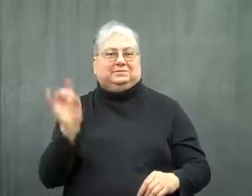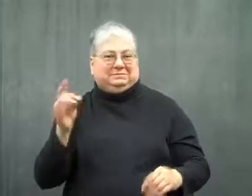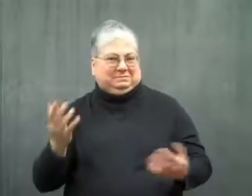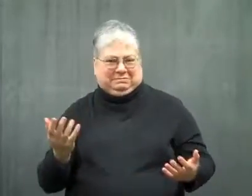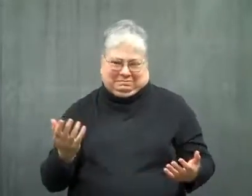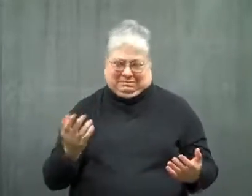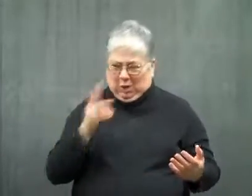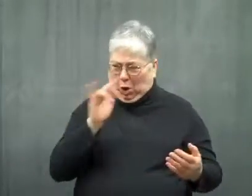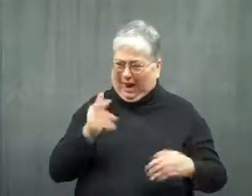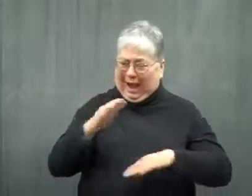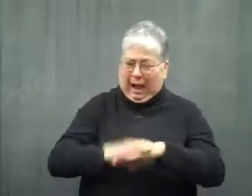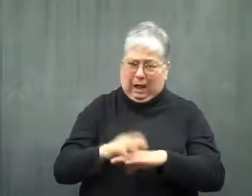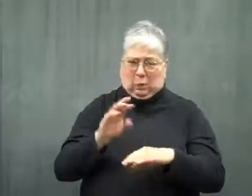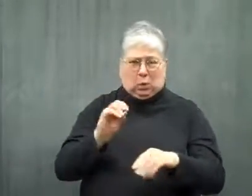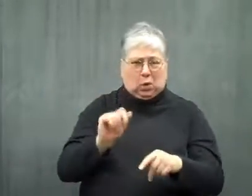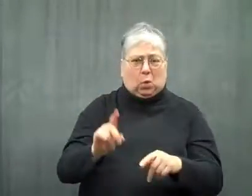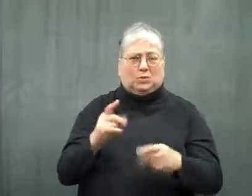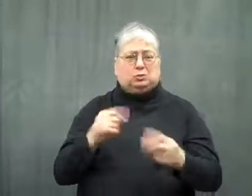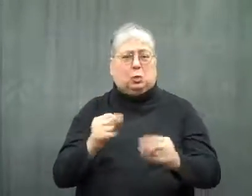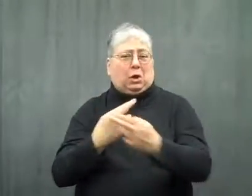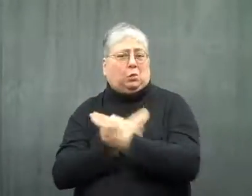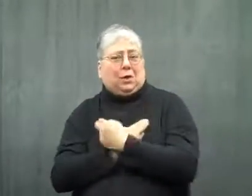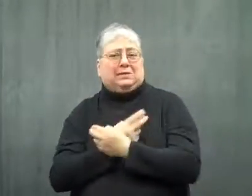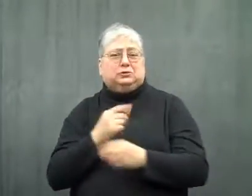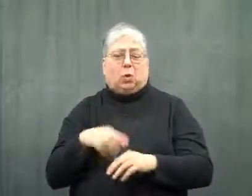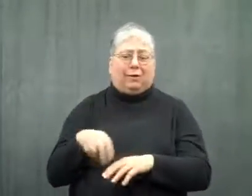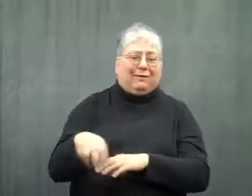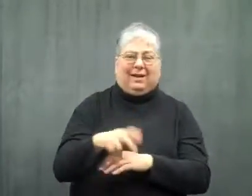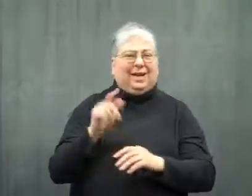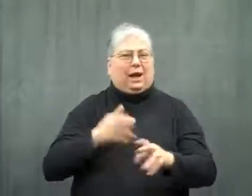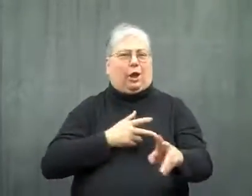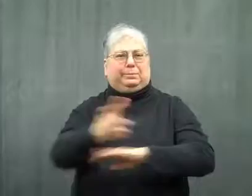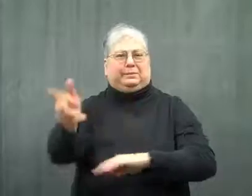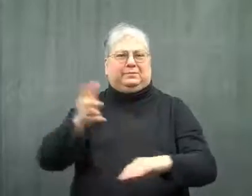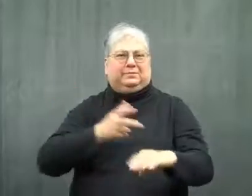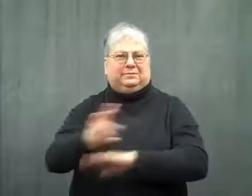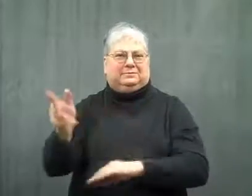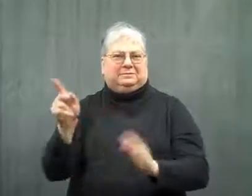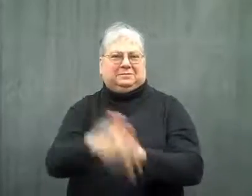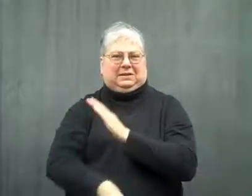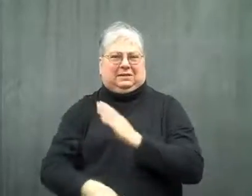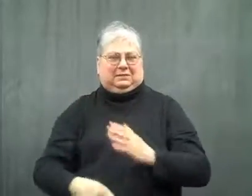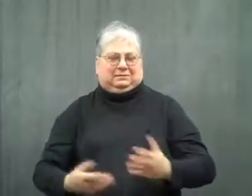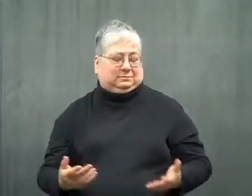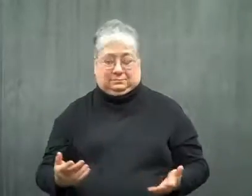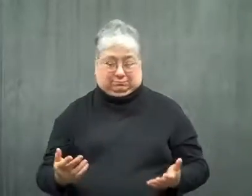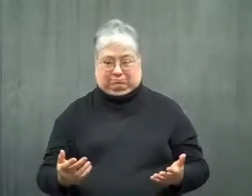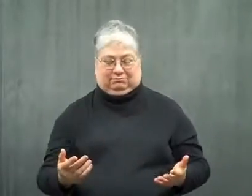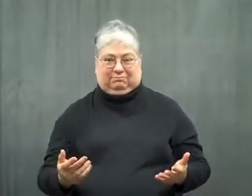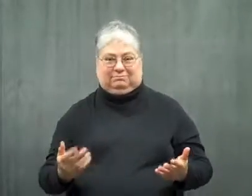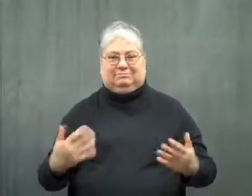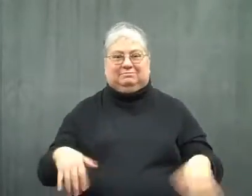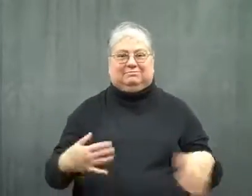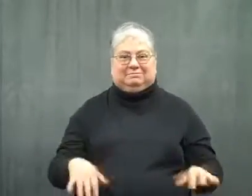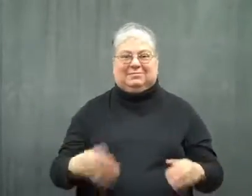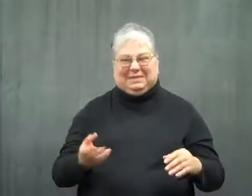It appeared they were on the road roosting or walking around when cars ran over them.